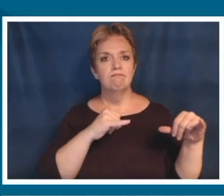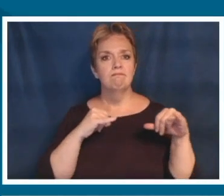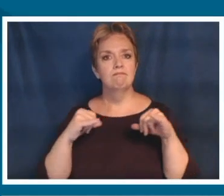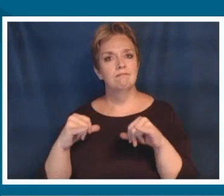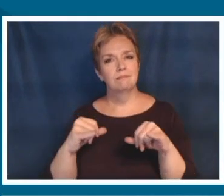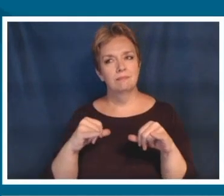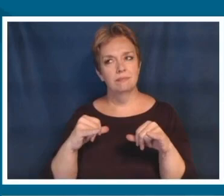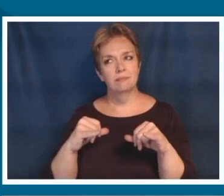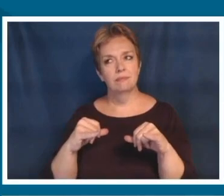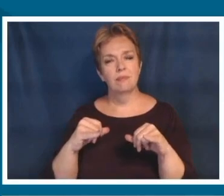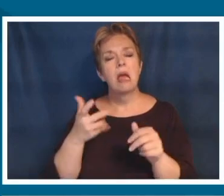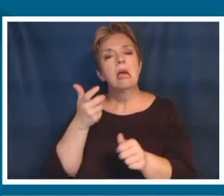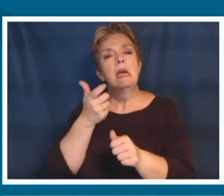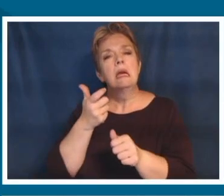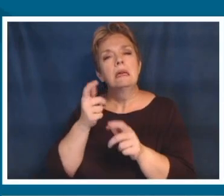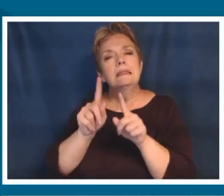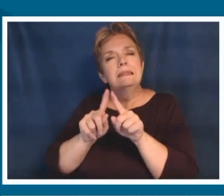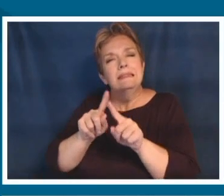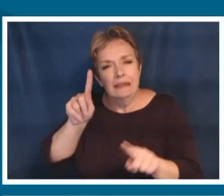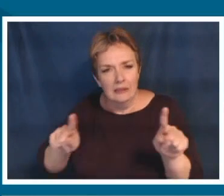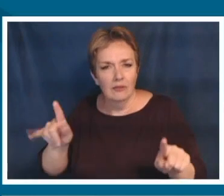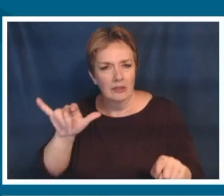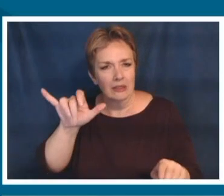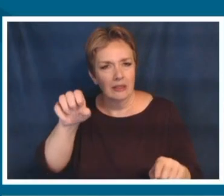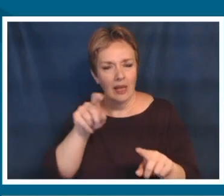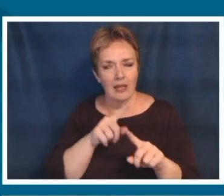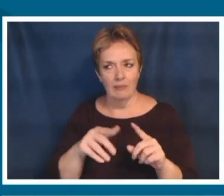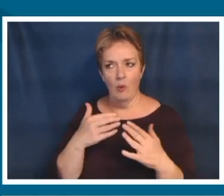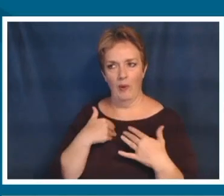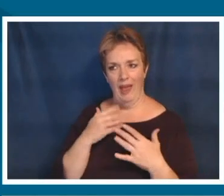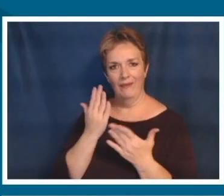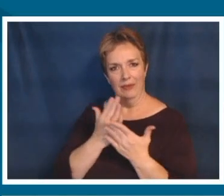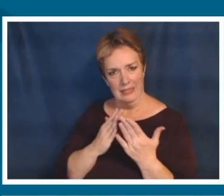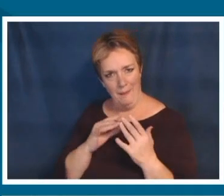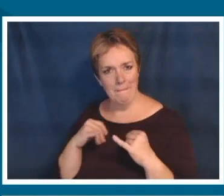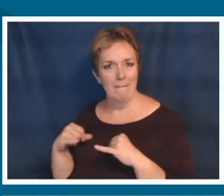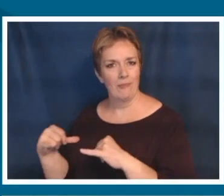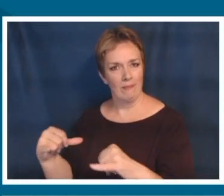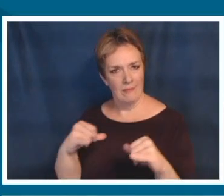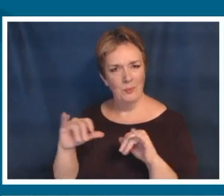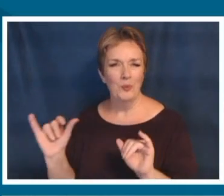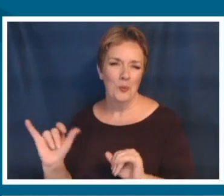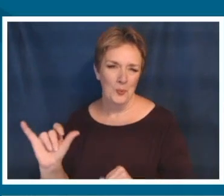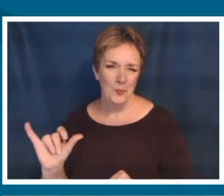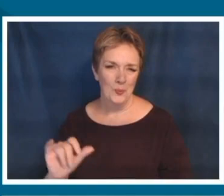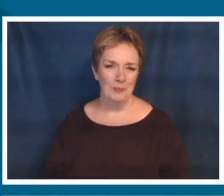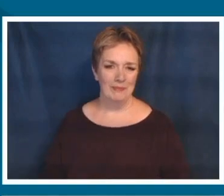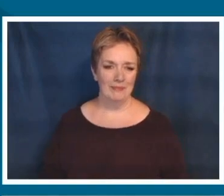ways if that makes sense um so and and these neighbors i